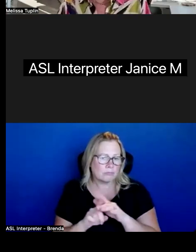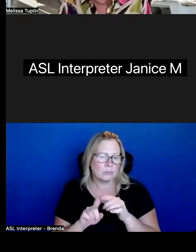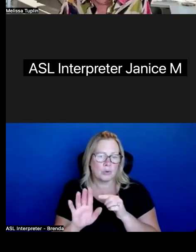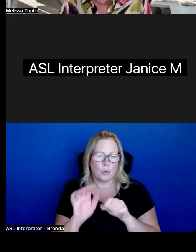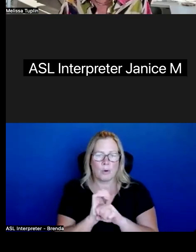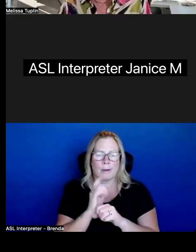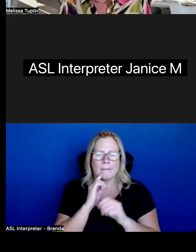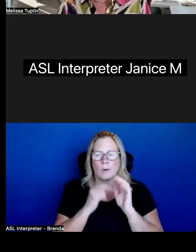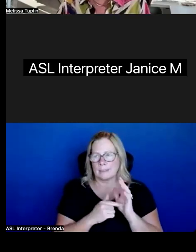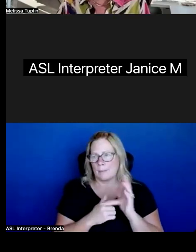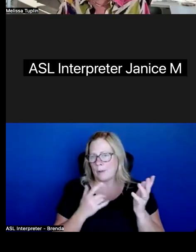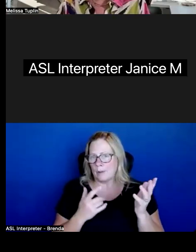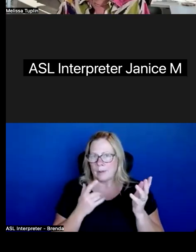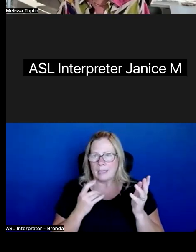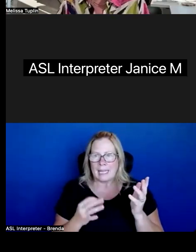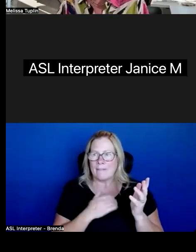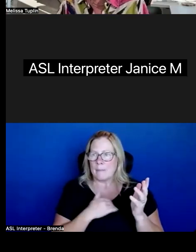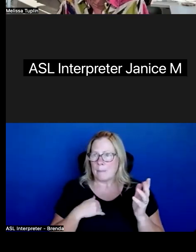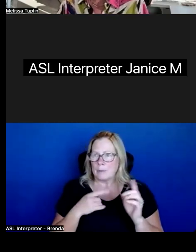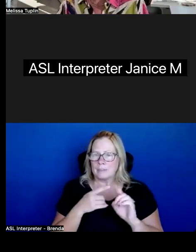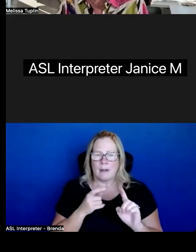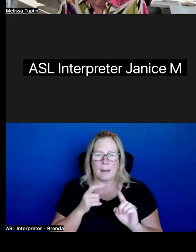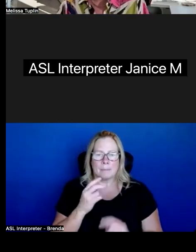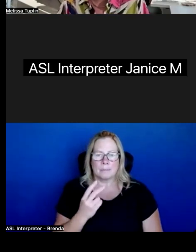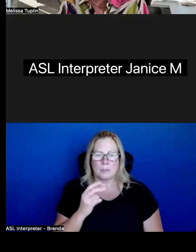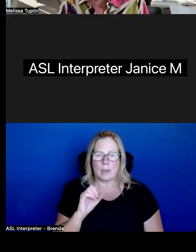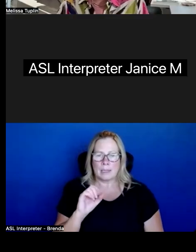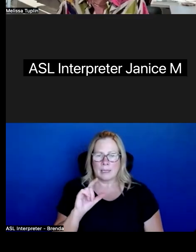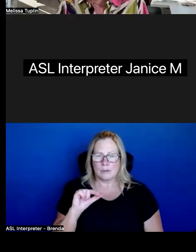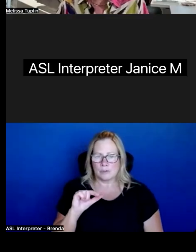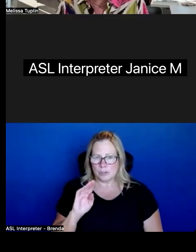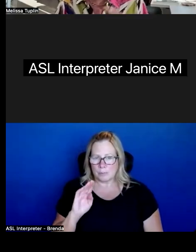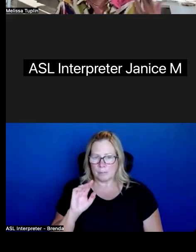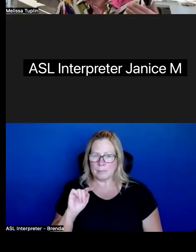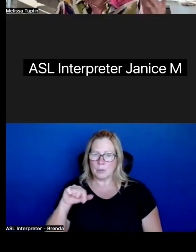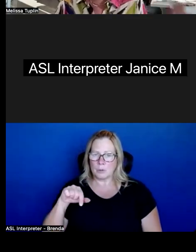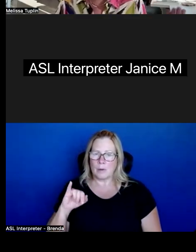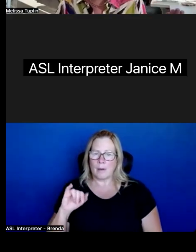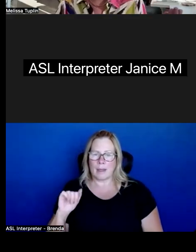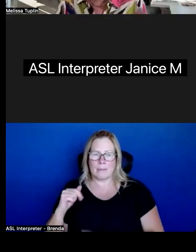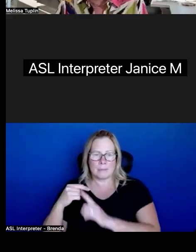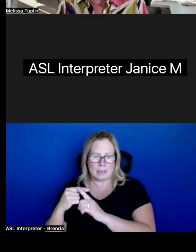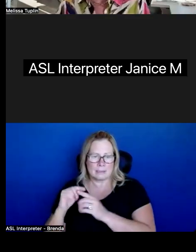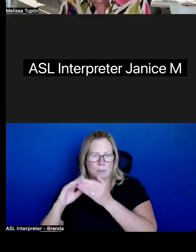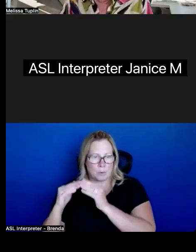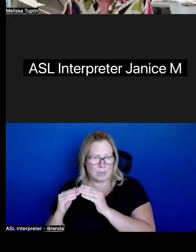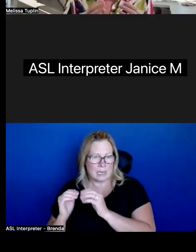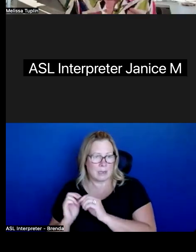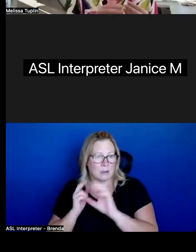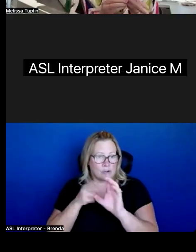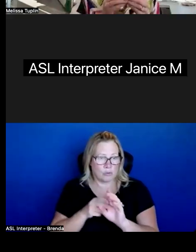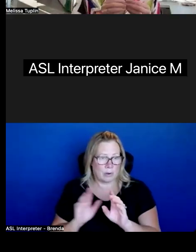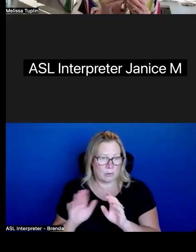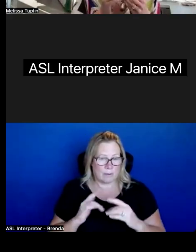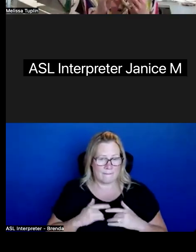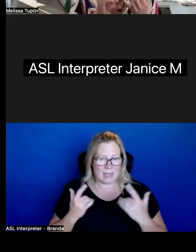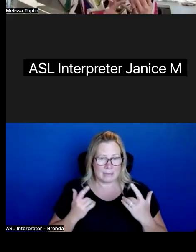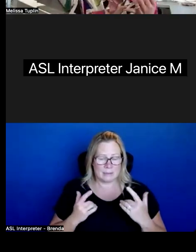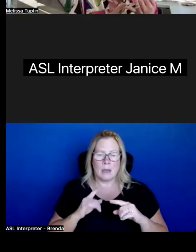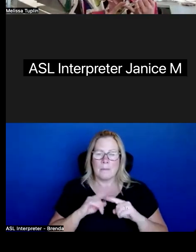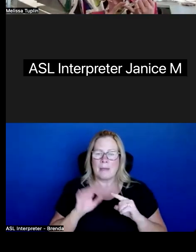if members of the 2SLGBTQIA+ community attended your event, but the event was not specifically